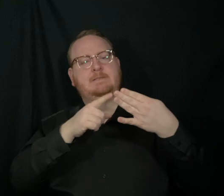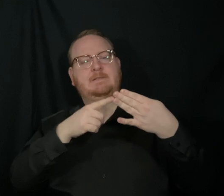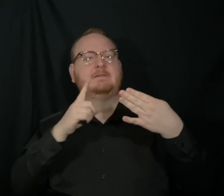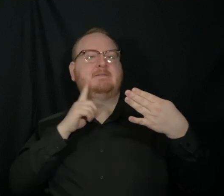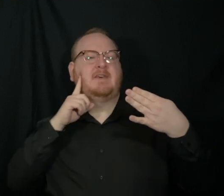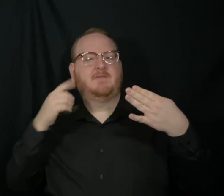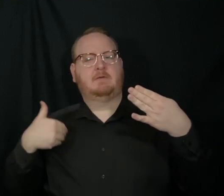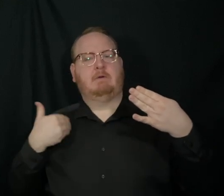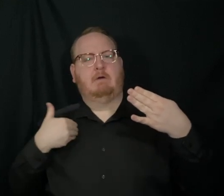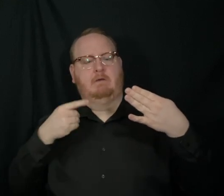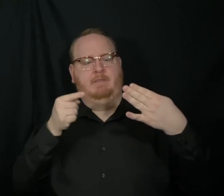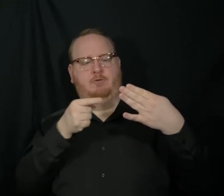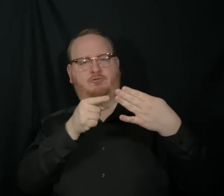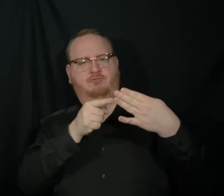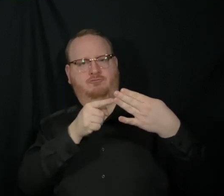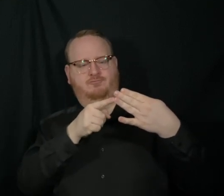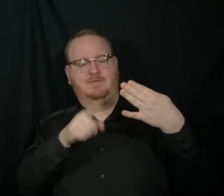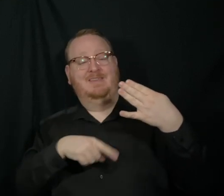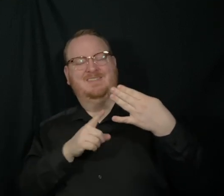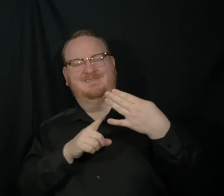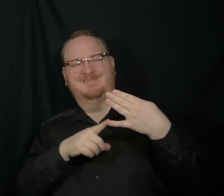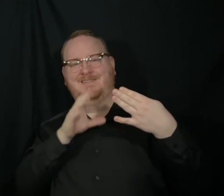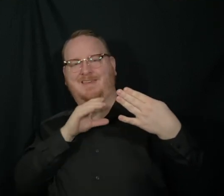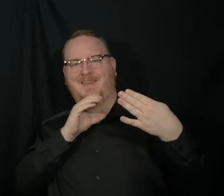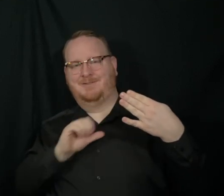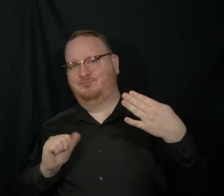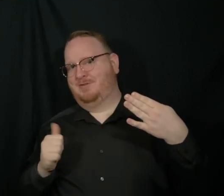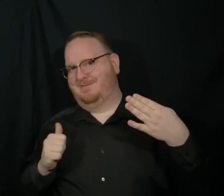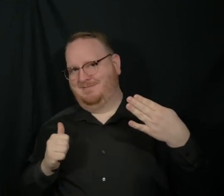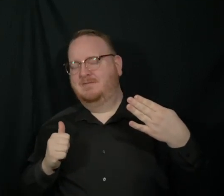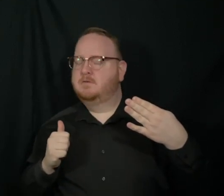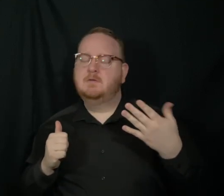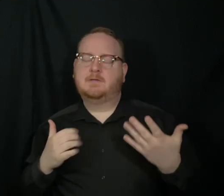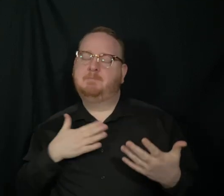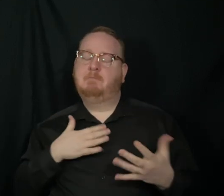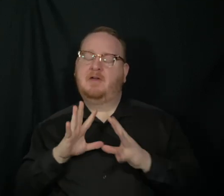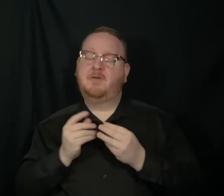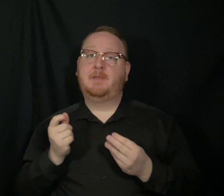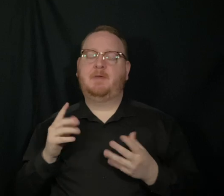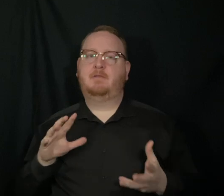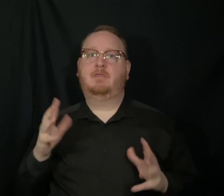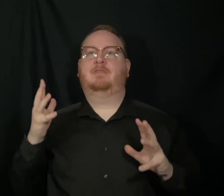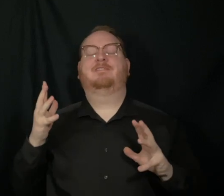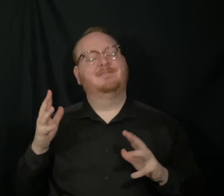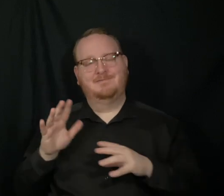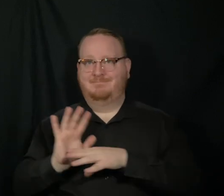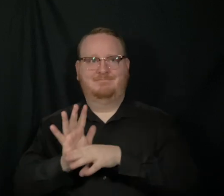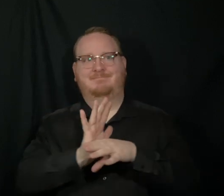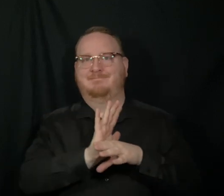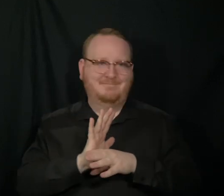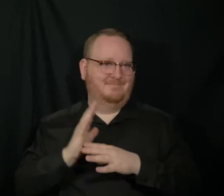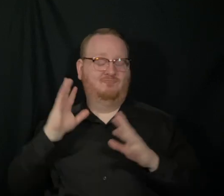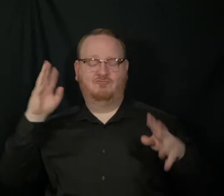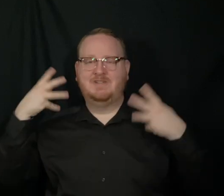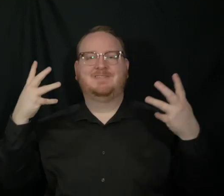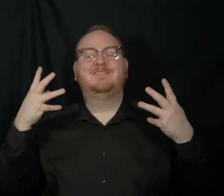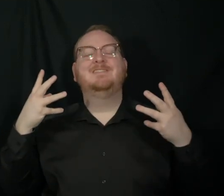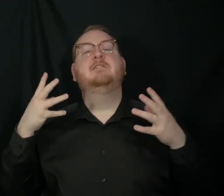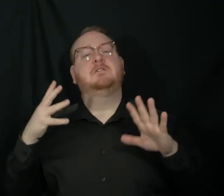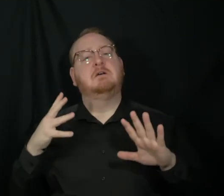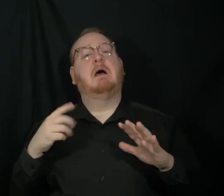a 10 year old. So my family's kind of crazy. And I do run, or